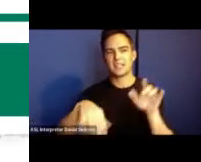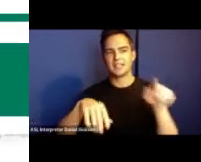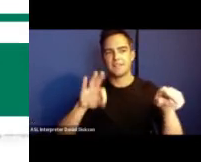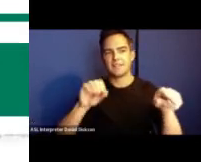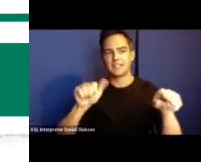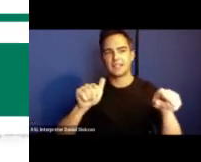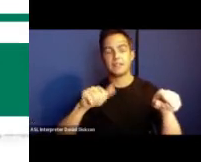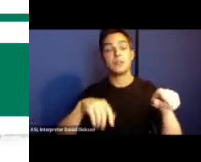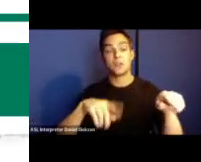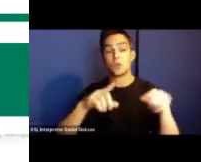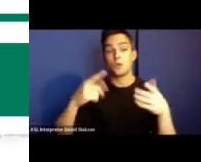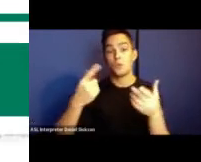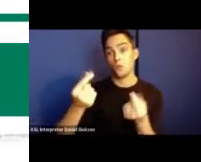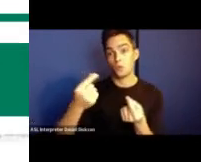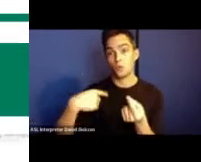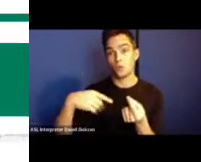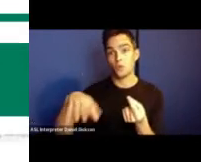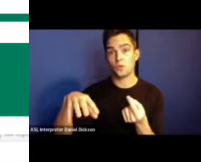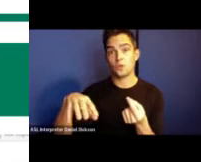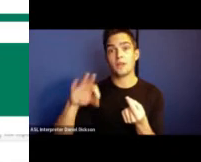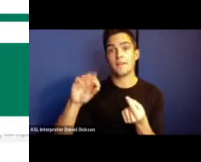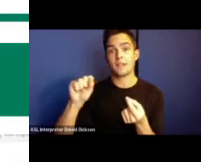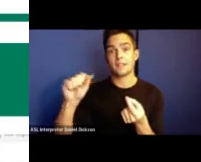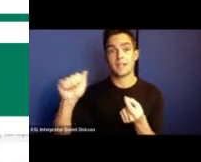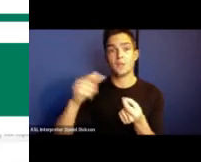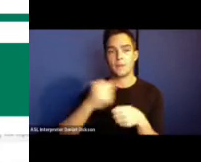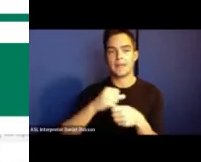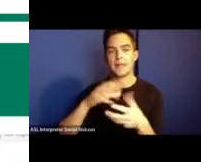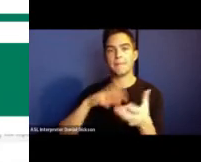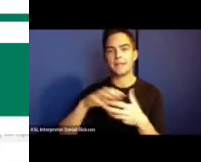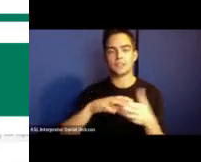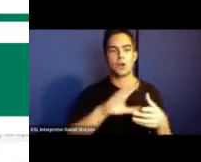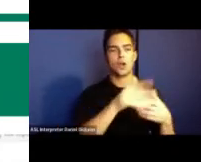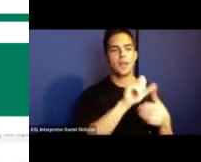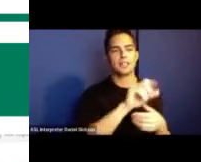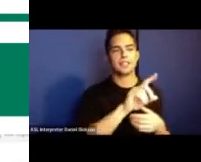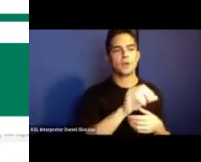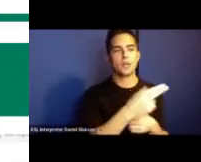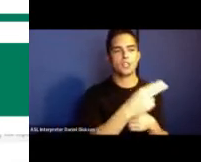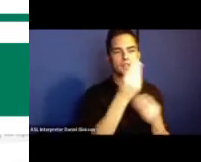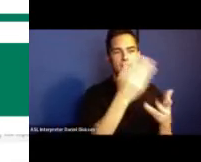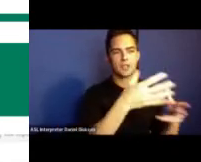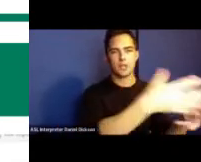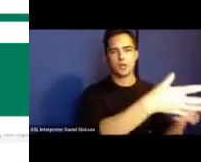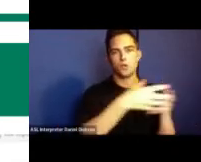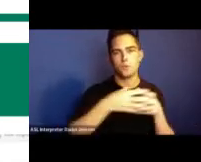What we ended up doing is creating the mix. And so we took all that SEO data that had been accumulated and matched up